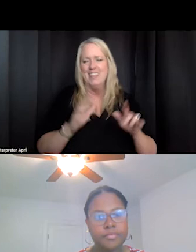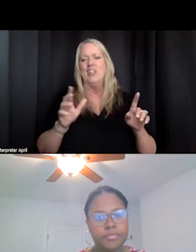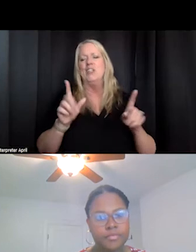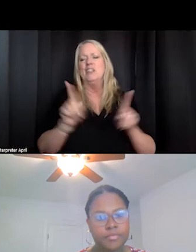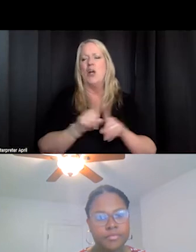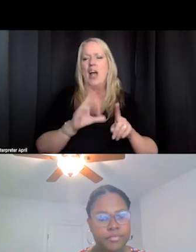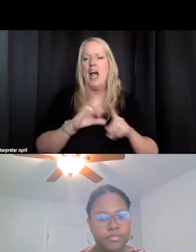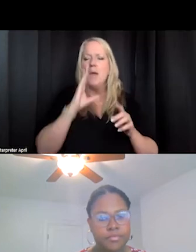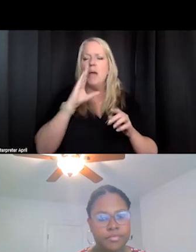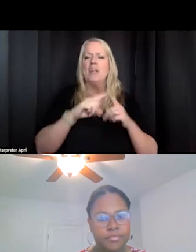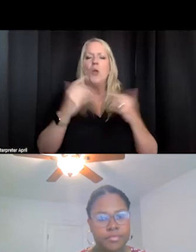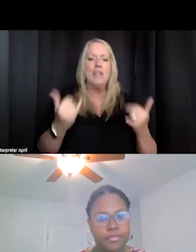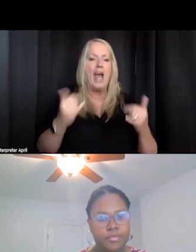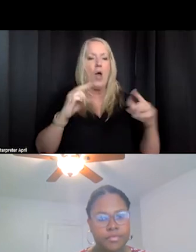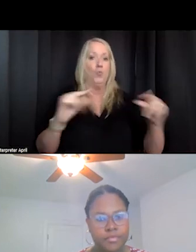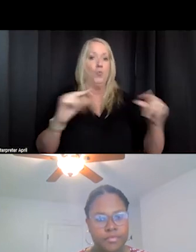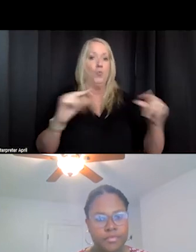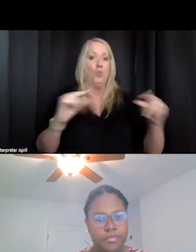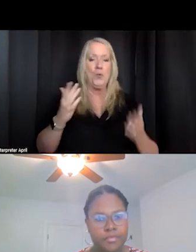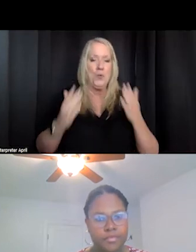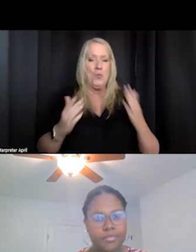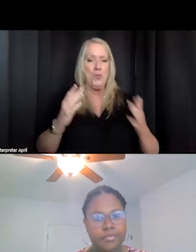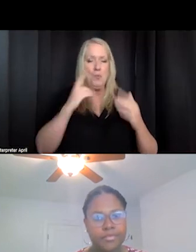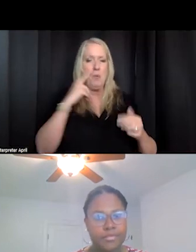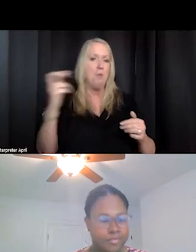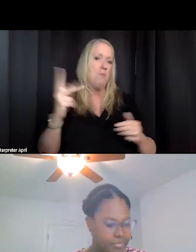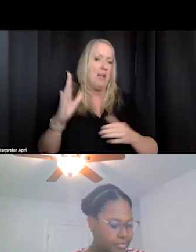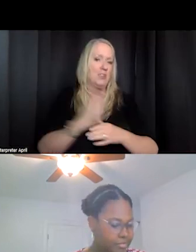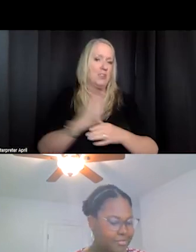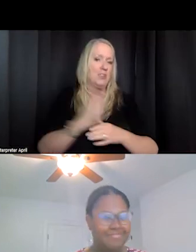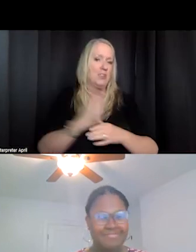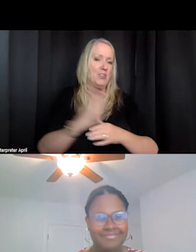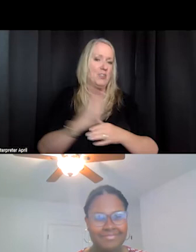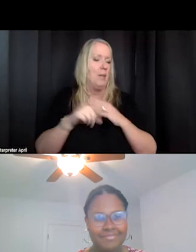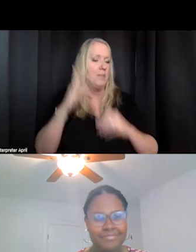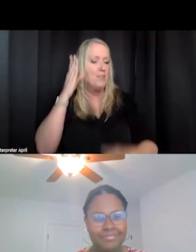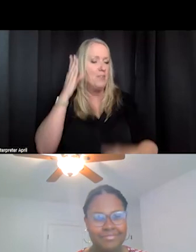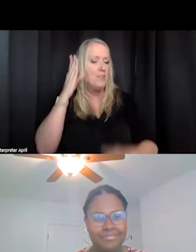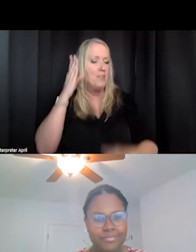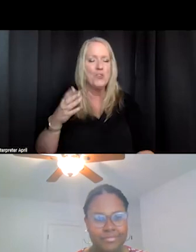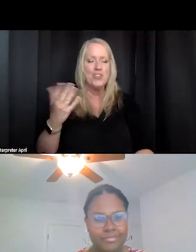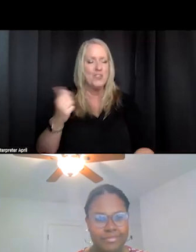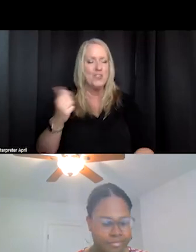GOING AROUND. MAY HAVE YOU BACK TO SHARE IN THE FUTURE. SO, THANK YOU. THANK YOU, ALEXANDRIA.